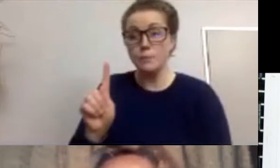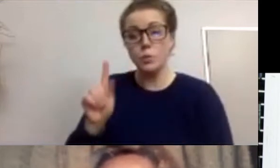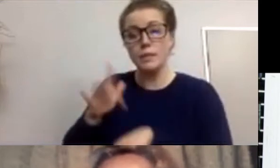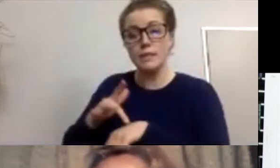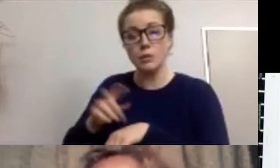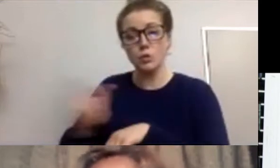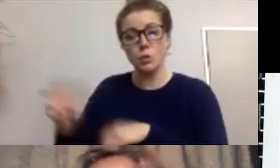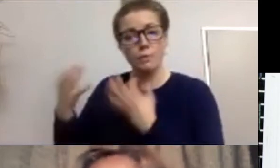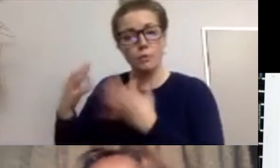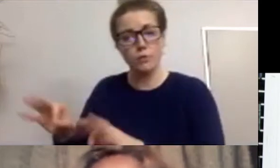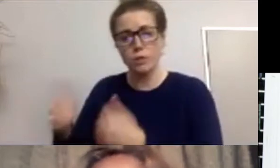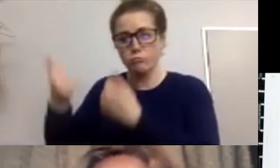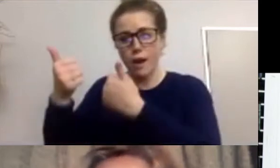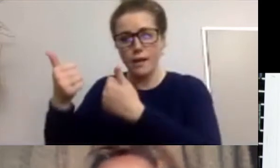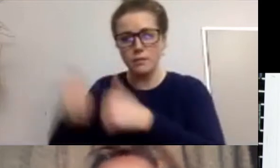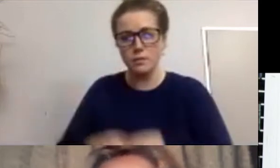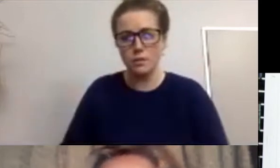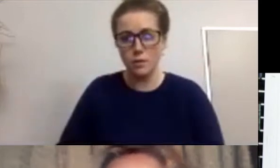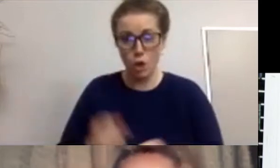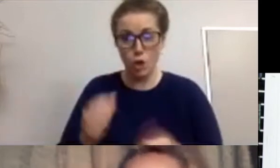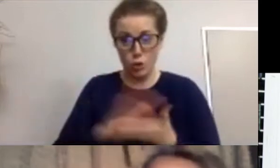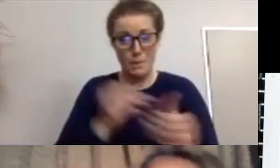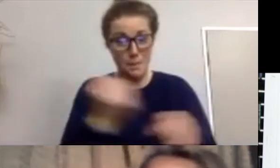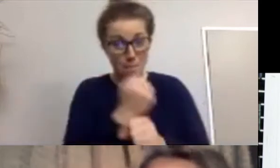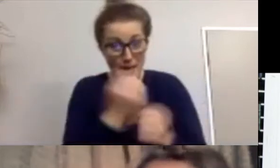So here we go, we actually made money out of the box office.